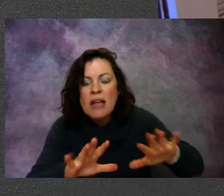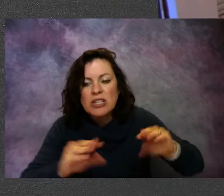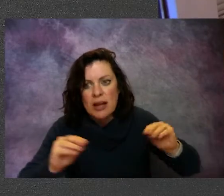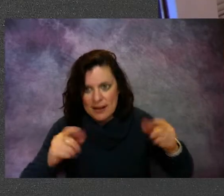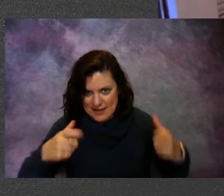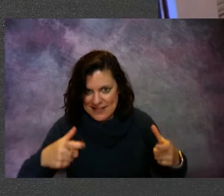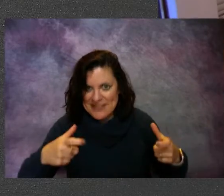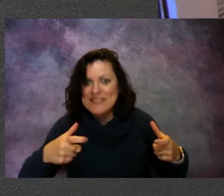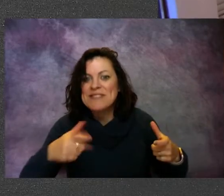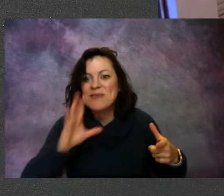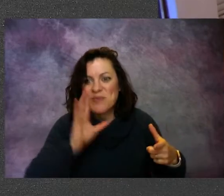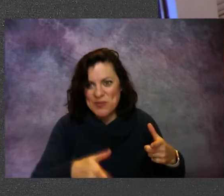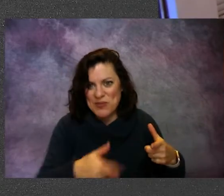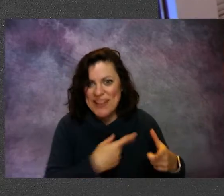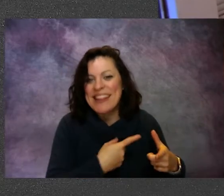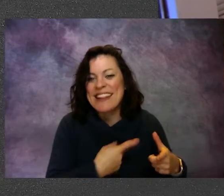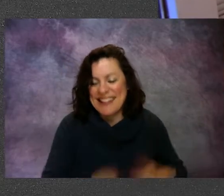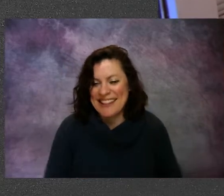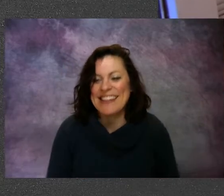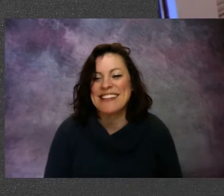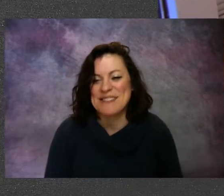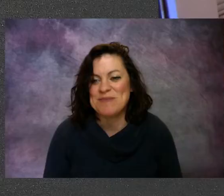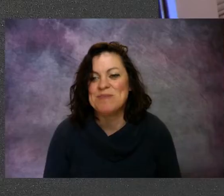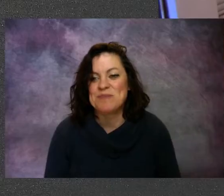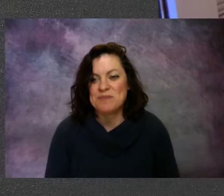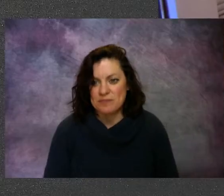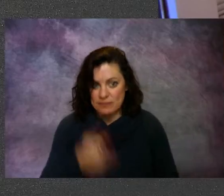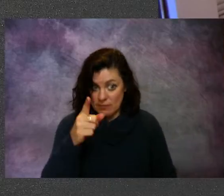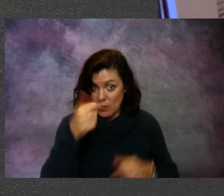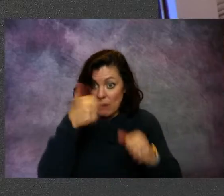So, we're gonna take our coffee filter and the first thing we're going to do